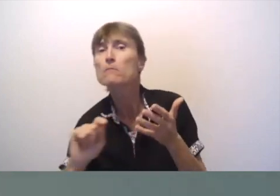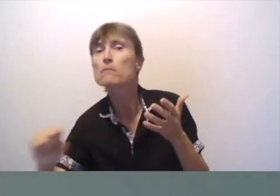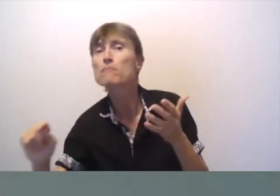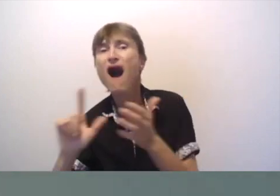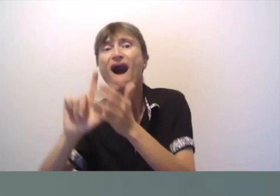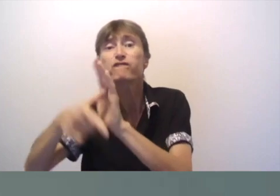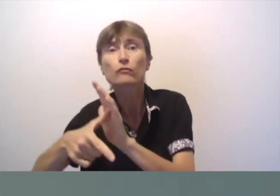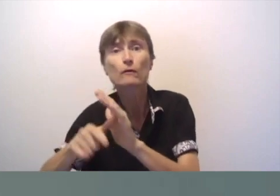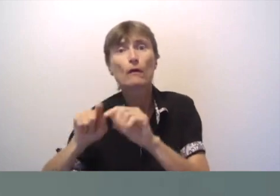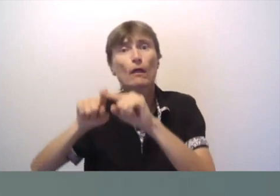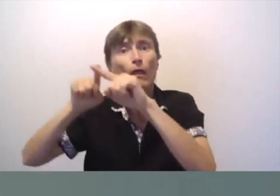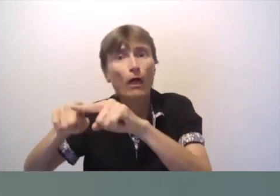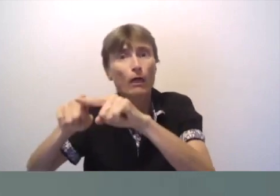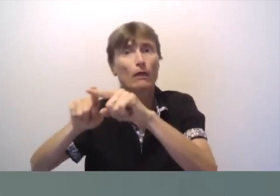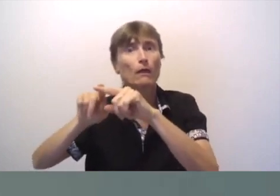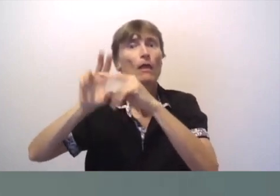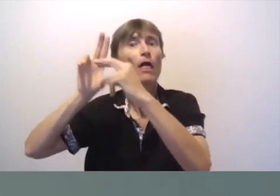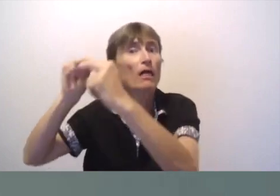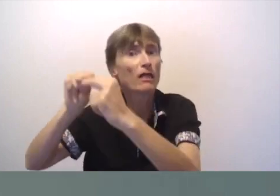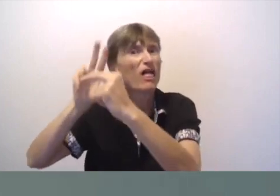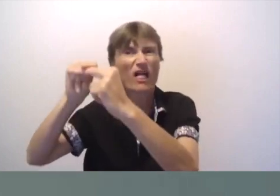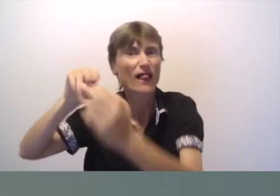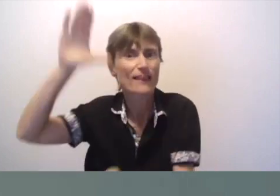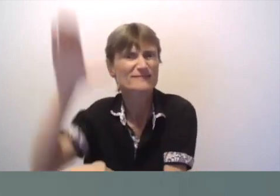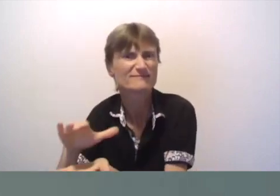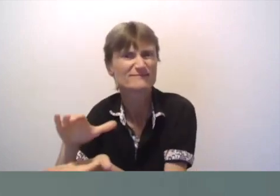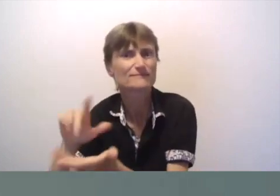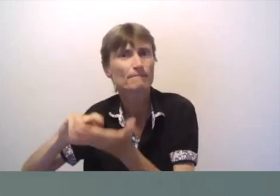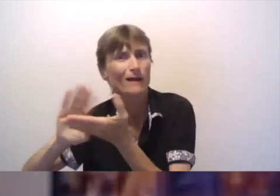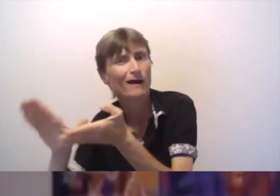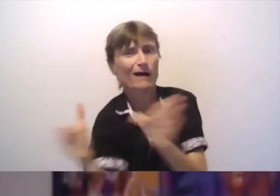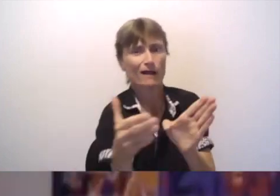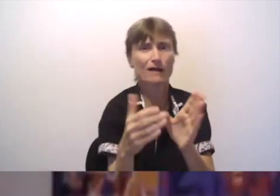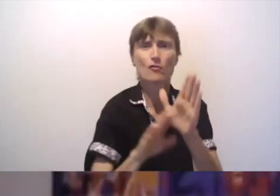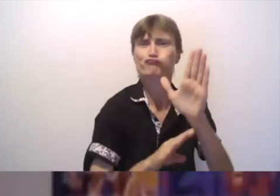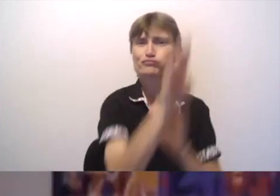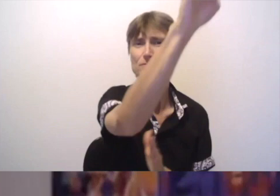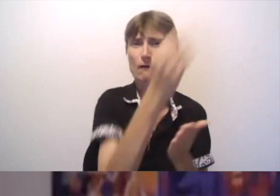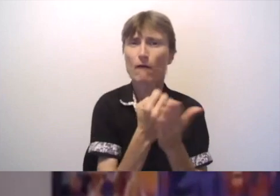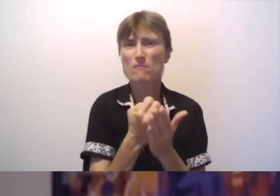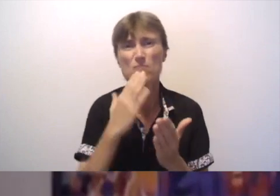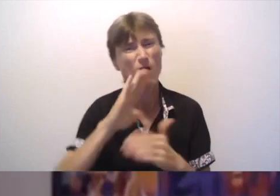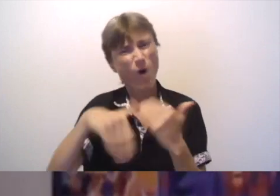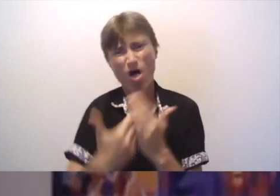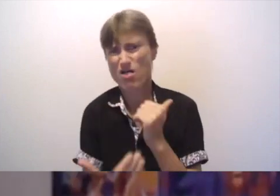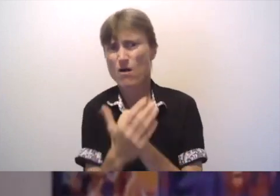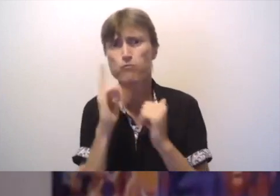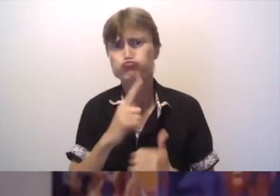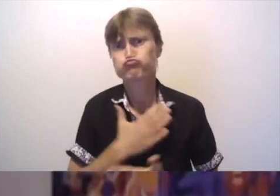is important and it's a hard job so all help appreciated thank you very much barbara i know here in calgary we're trying